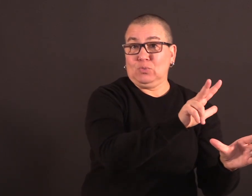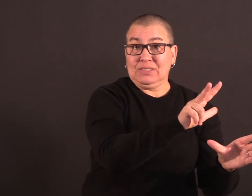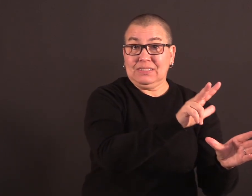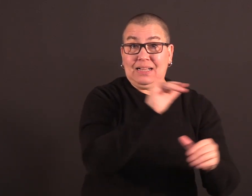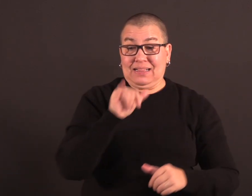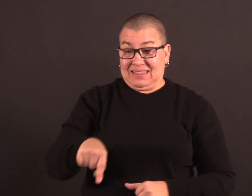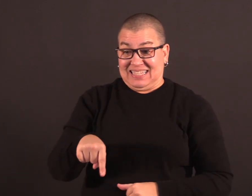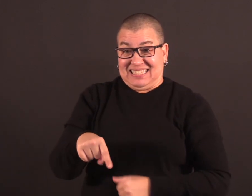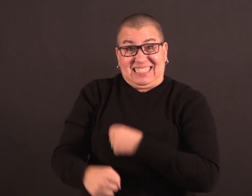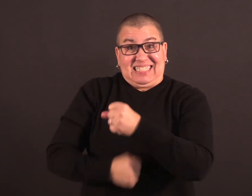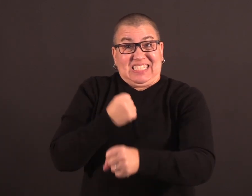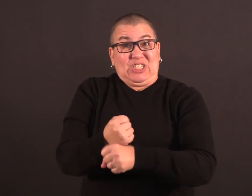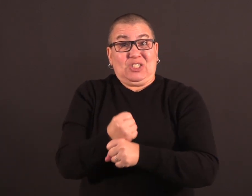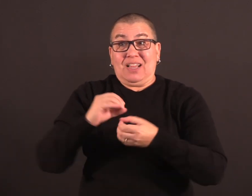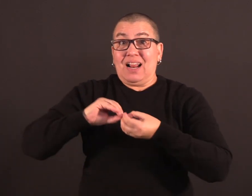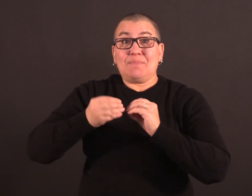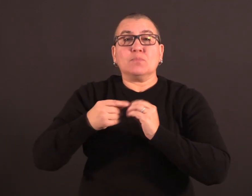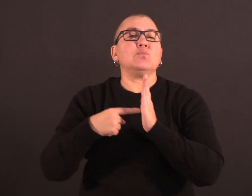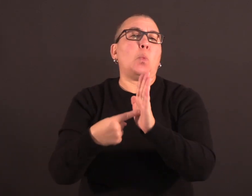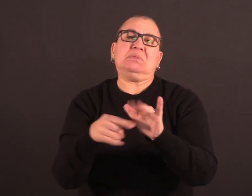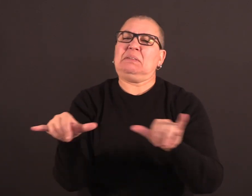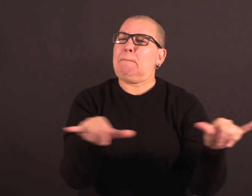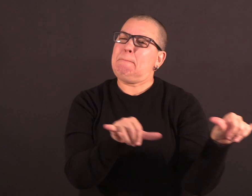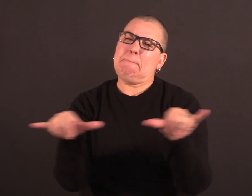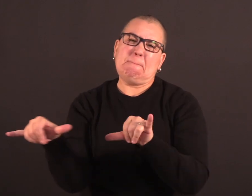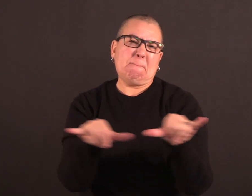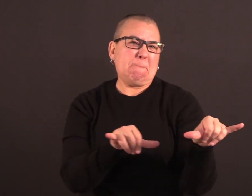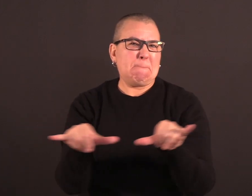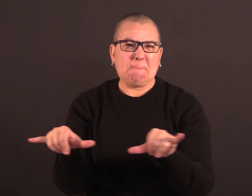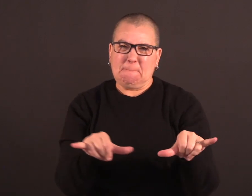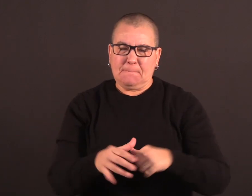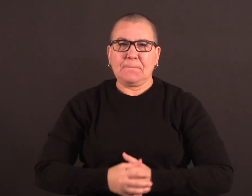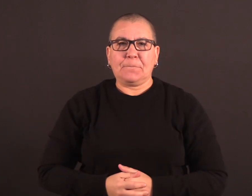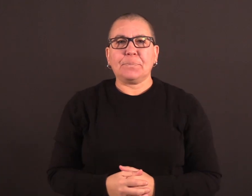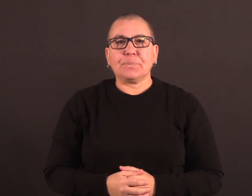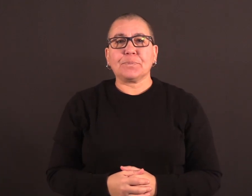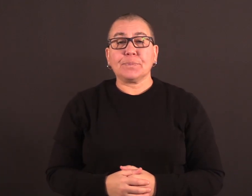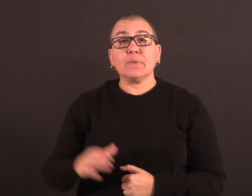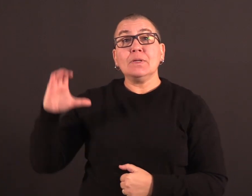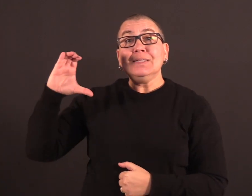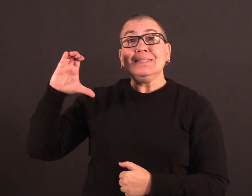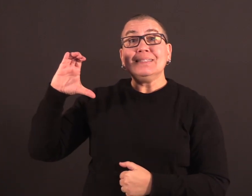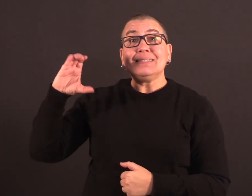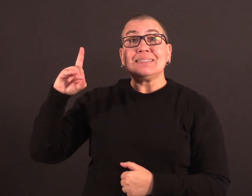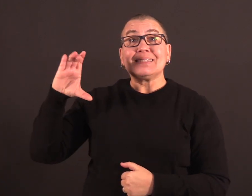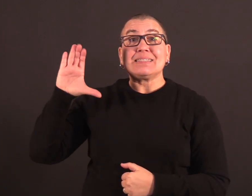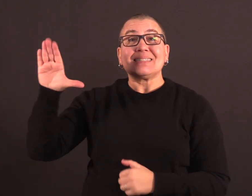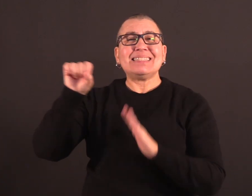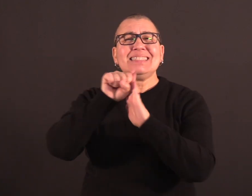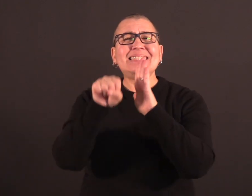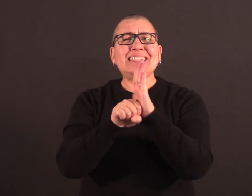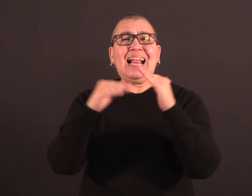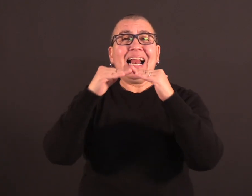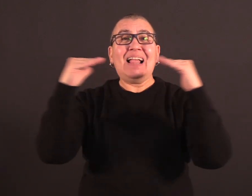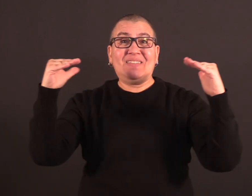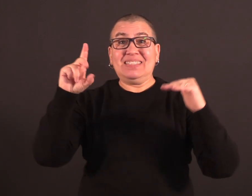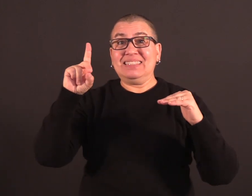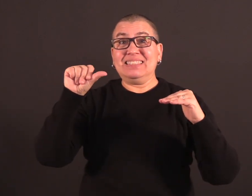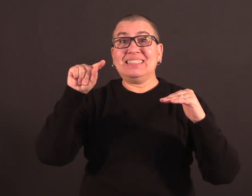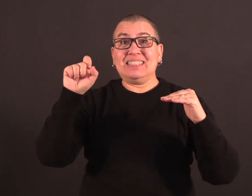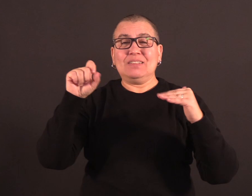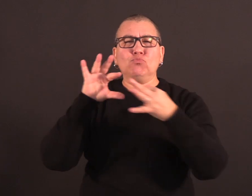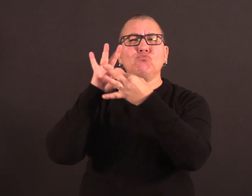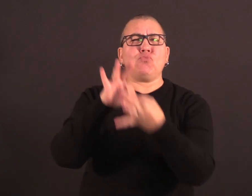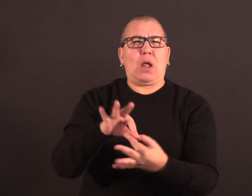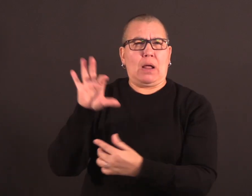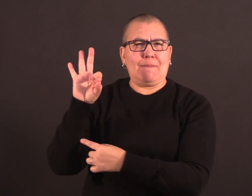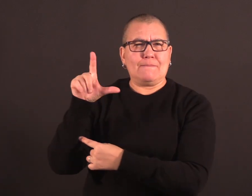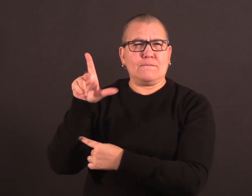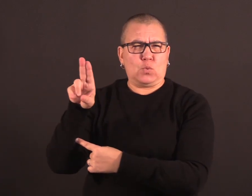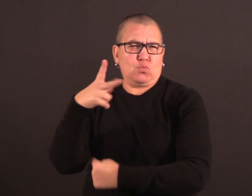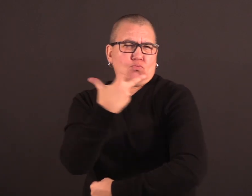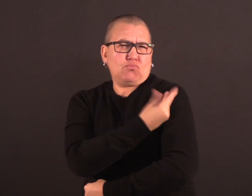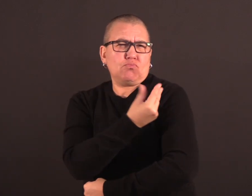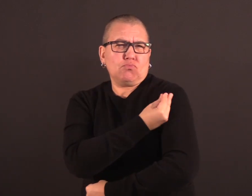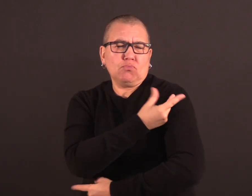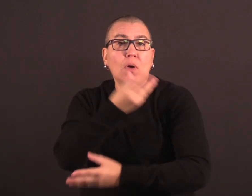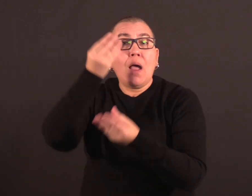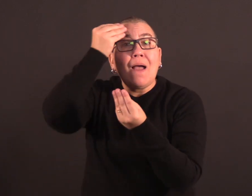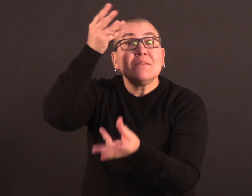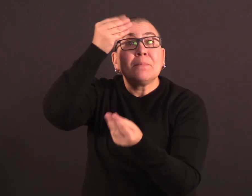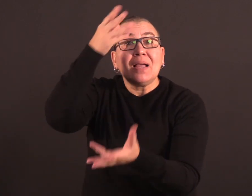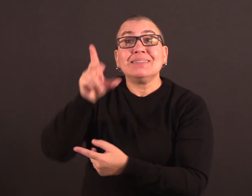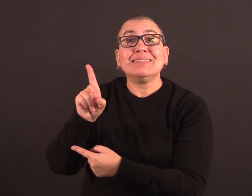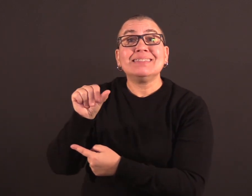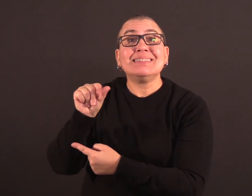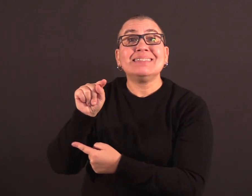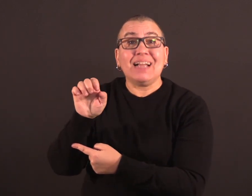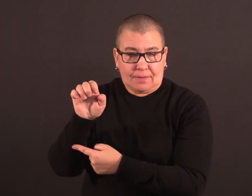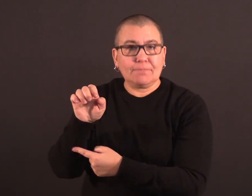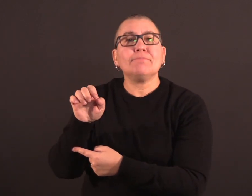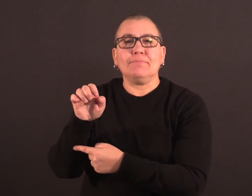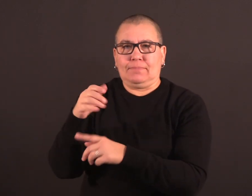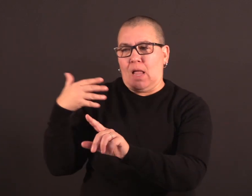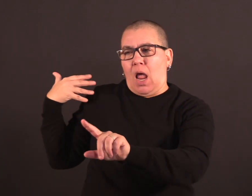43 percent, was somewhat higher than the national rate of 37.5 percent.